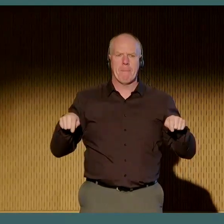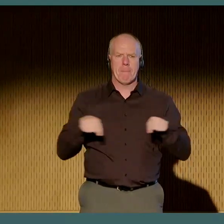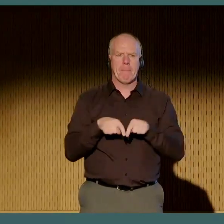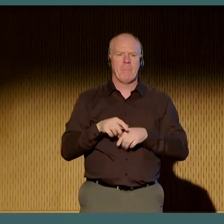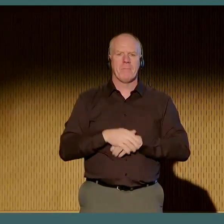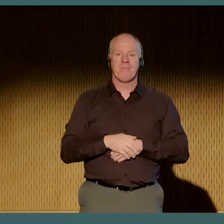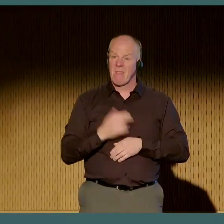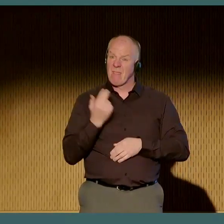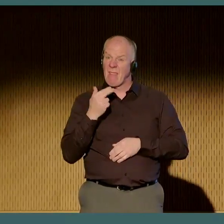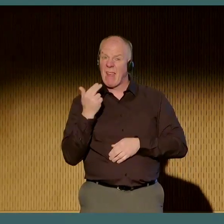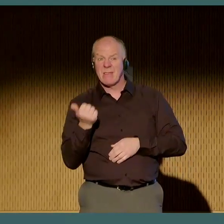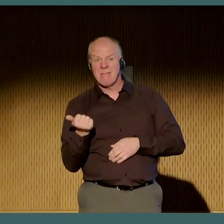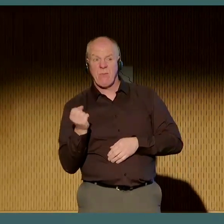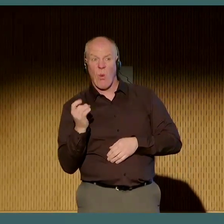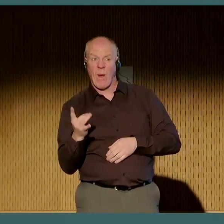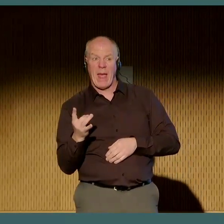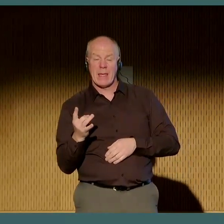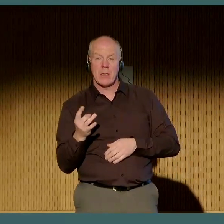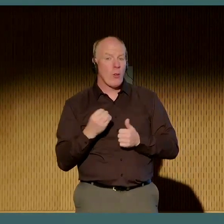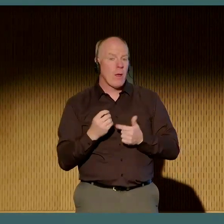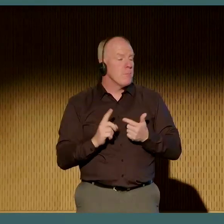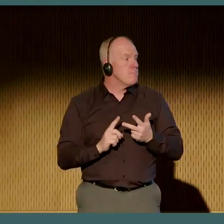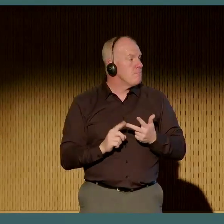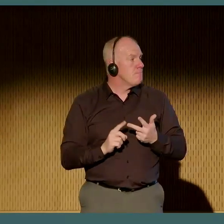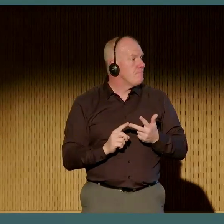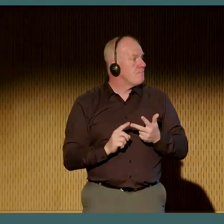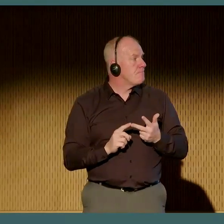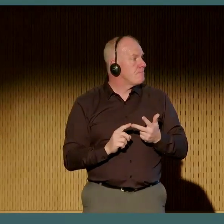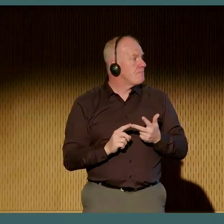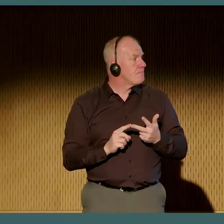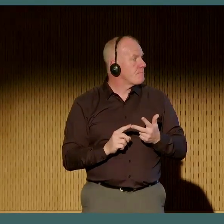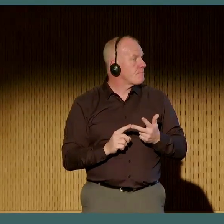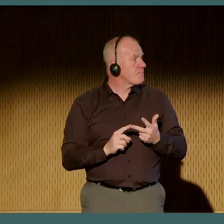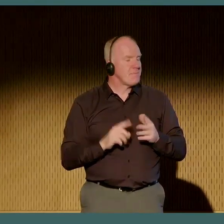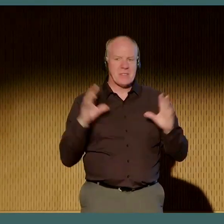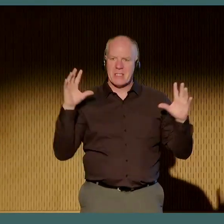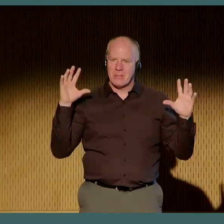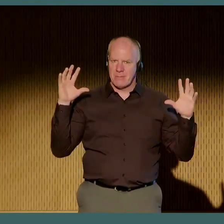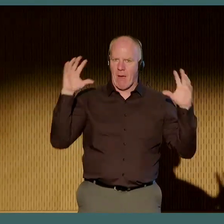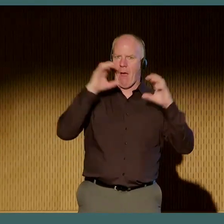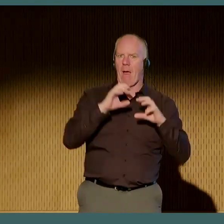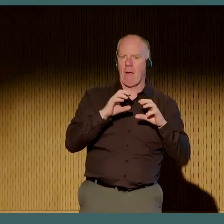It's nice. All right. All right. All right. Something else. Dark. All right. For you?